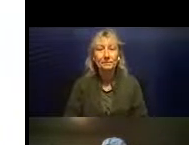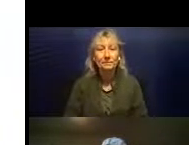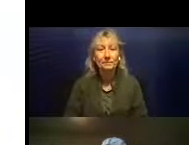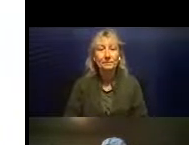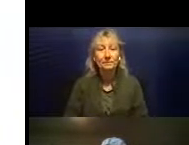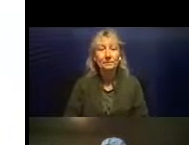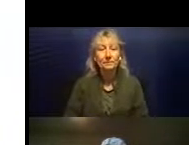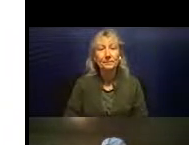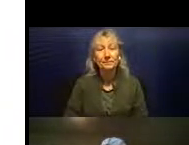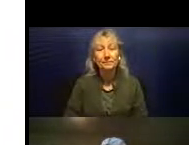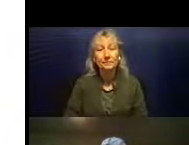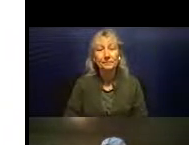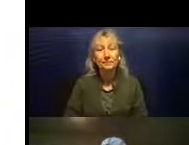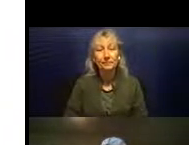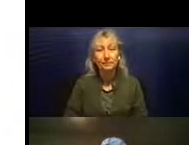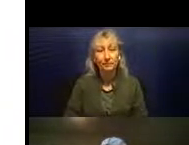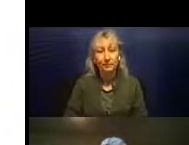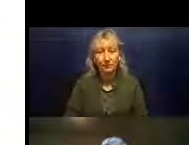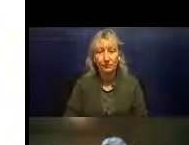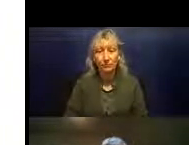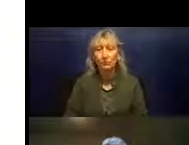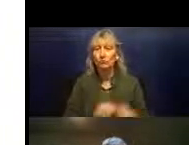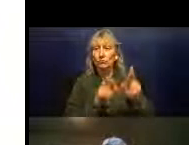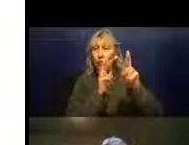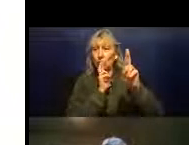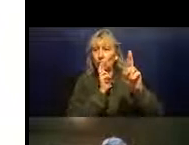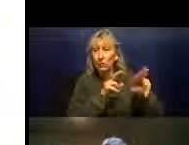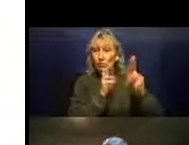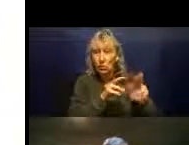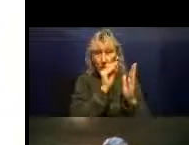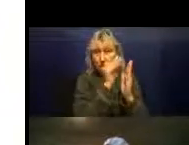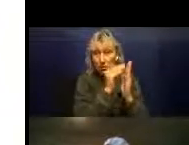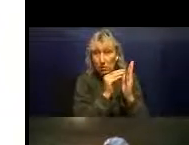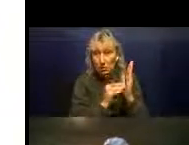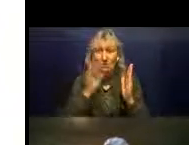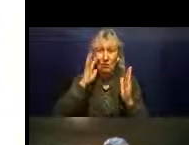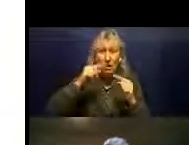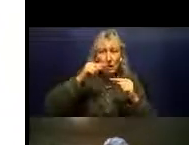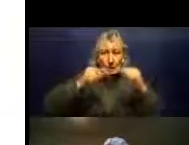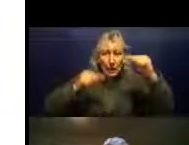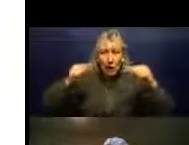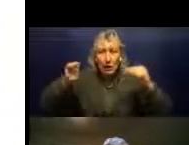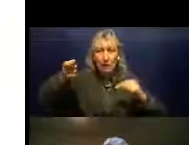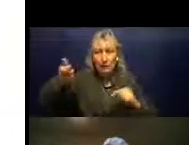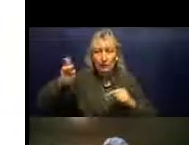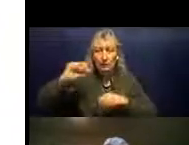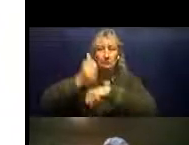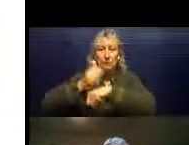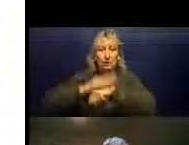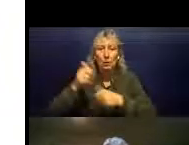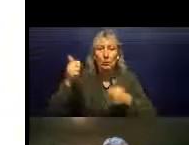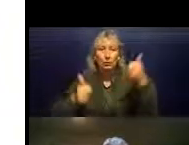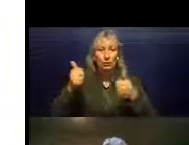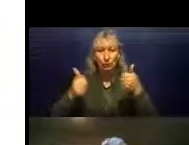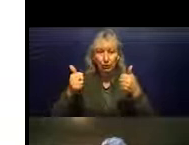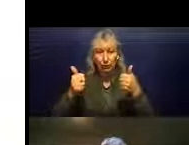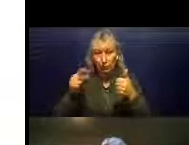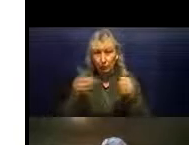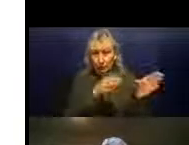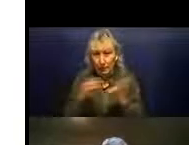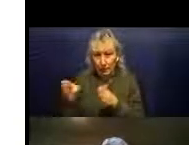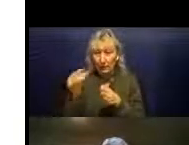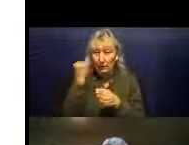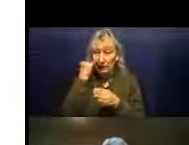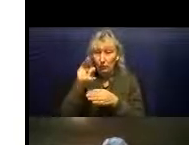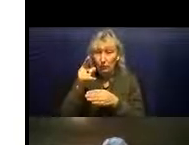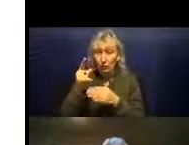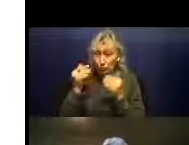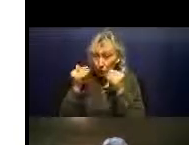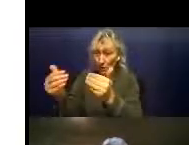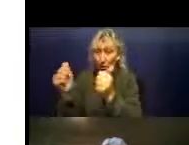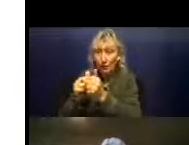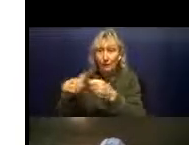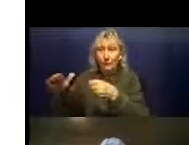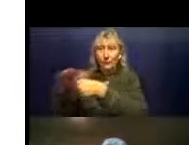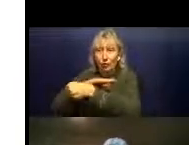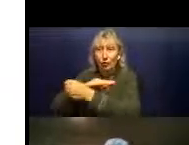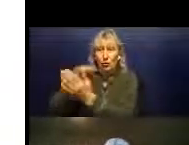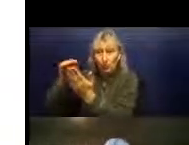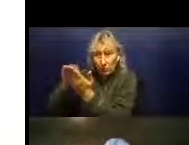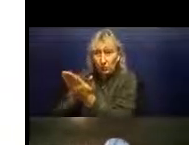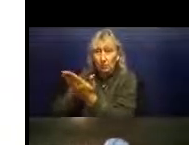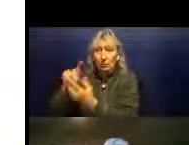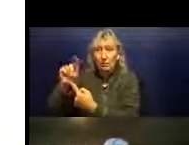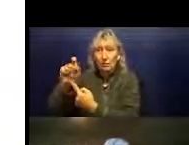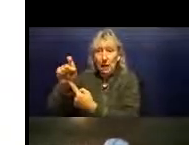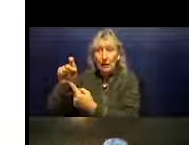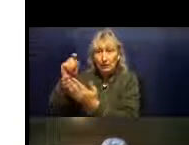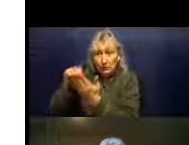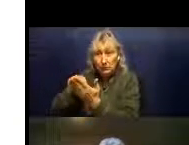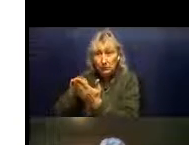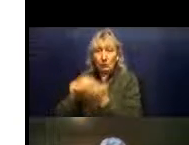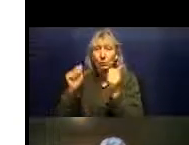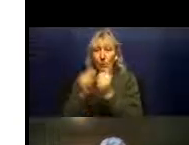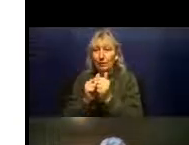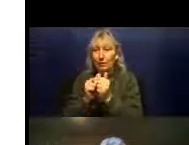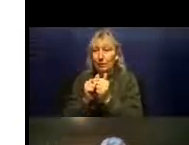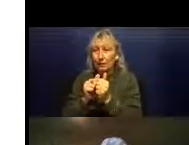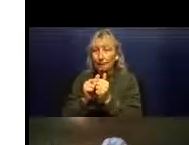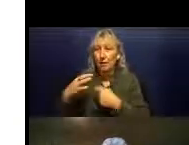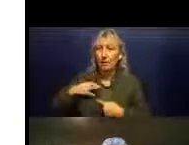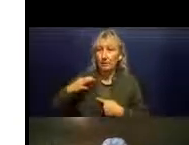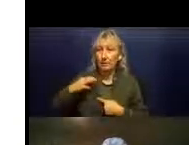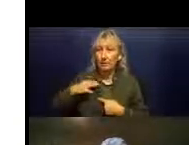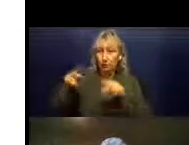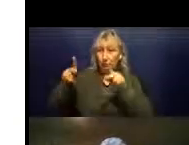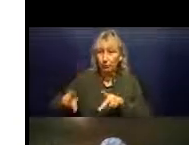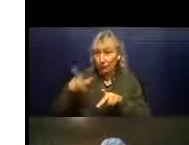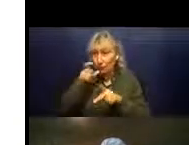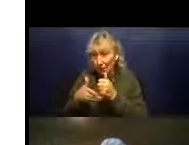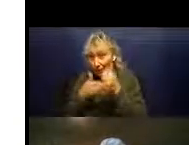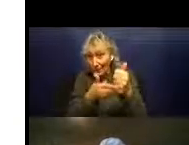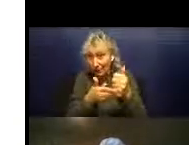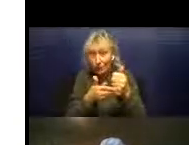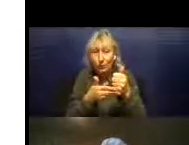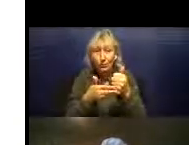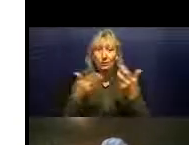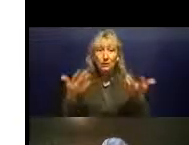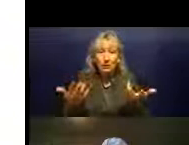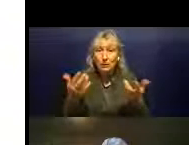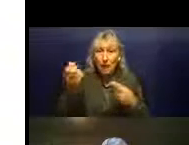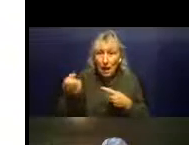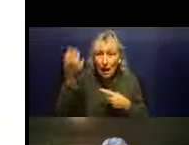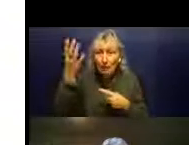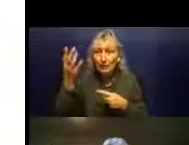If you do, you get to grant